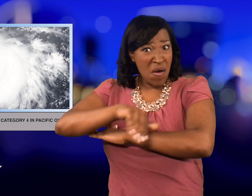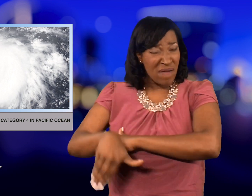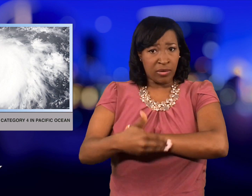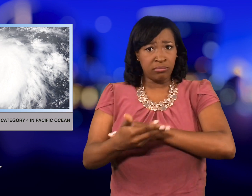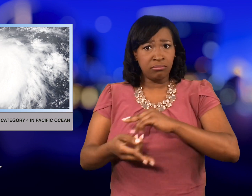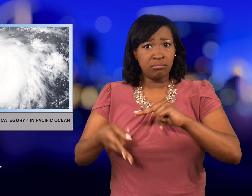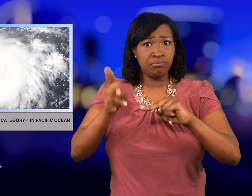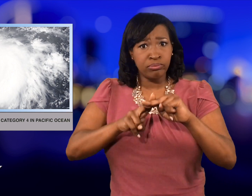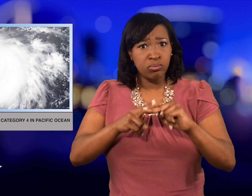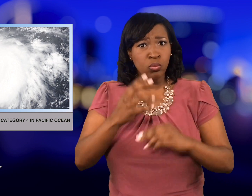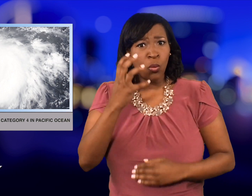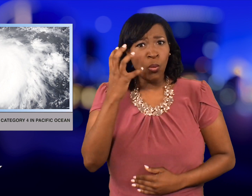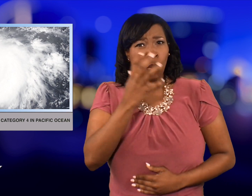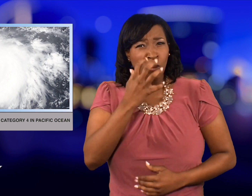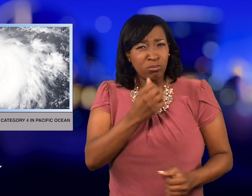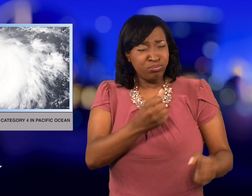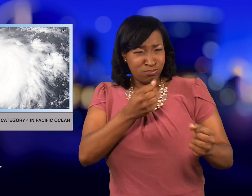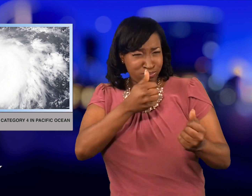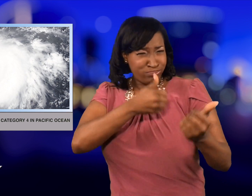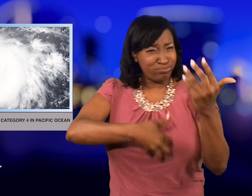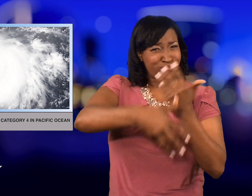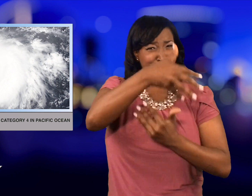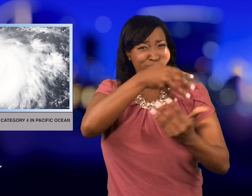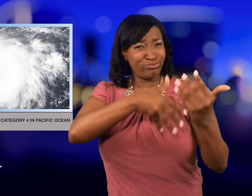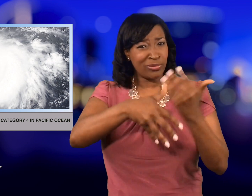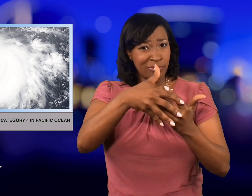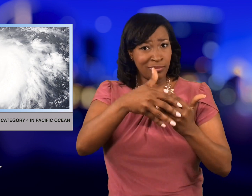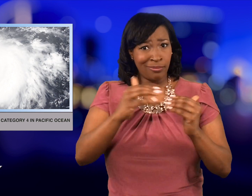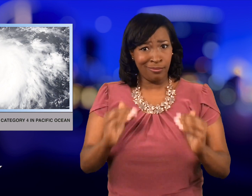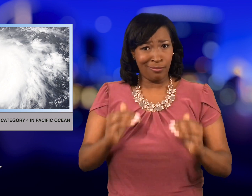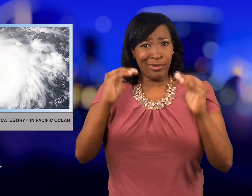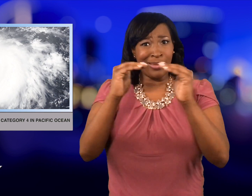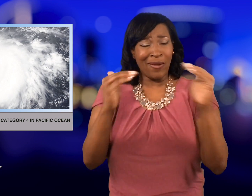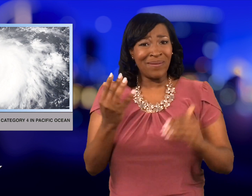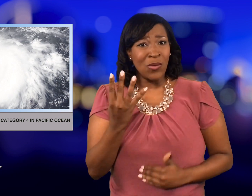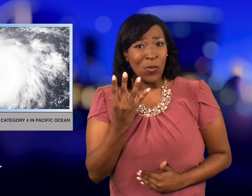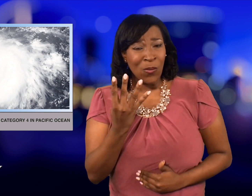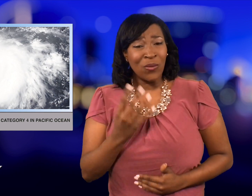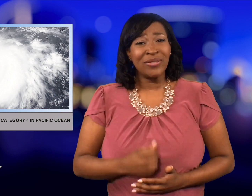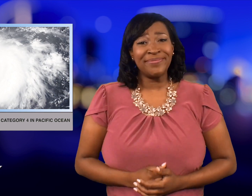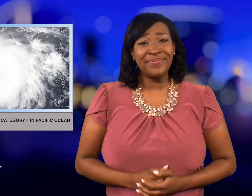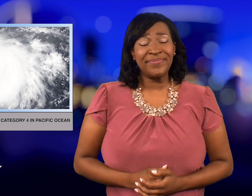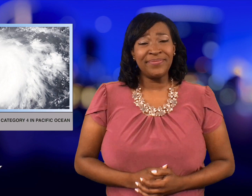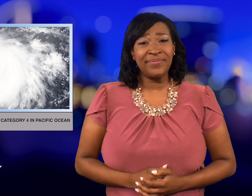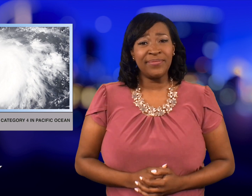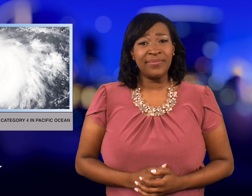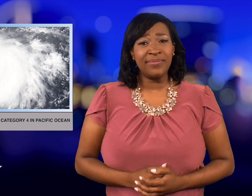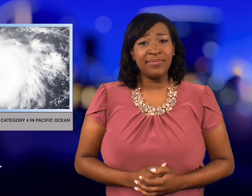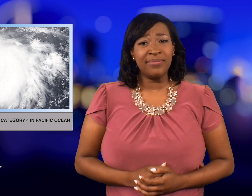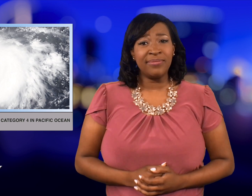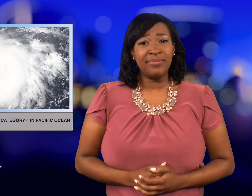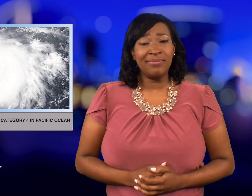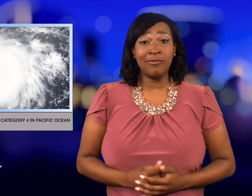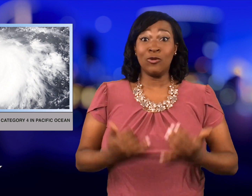The devastatingly strong storm intensified to a Category 4 overnight.